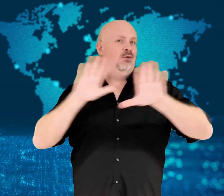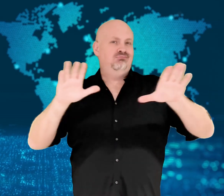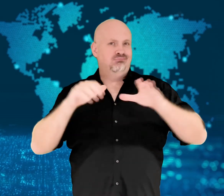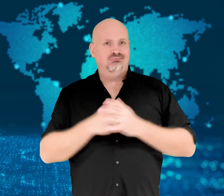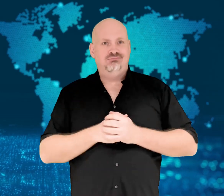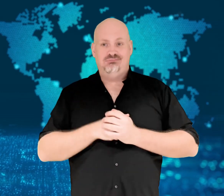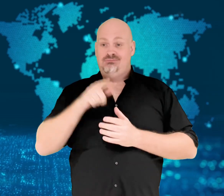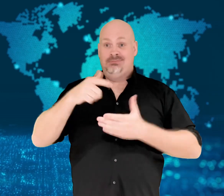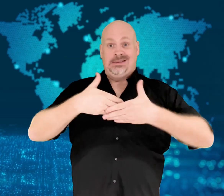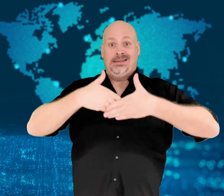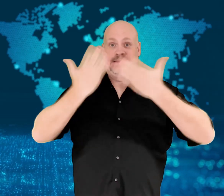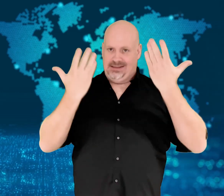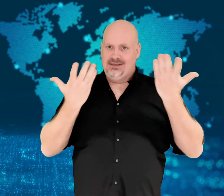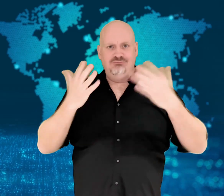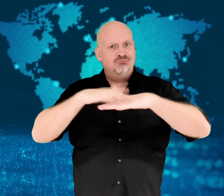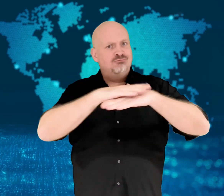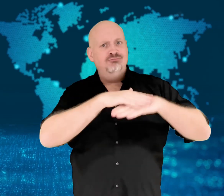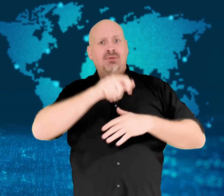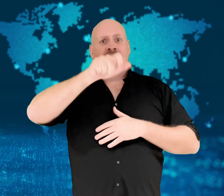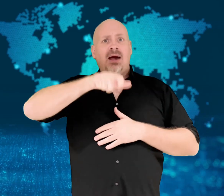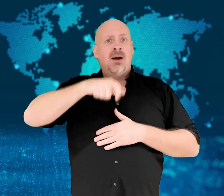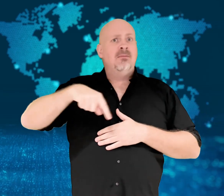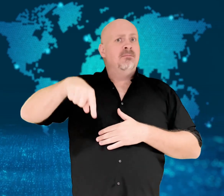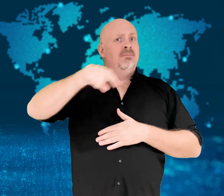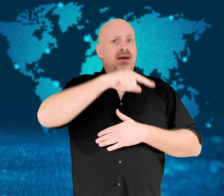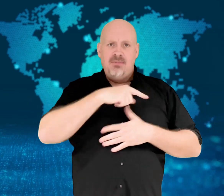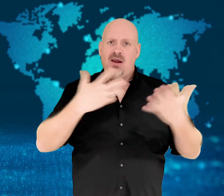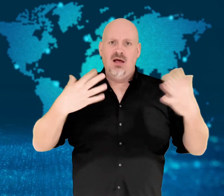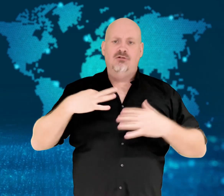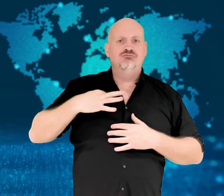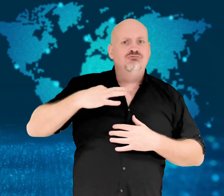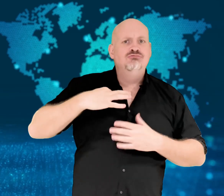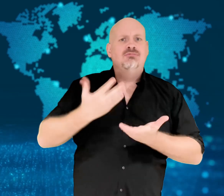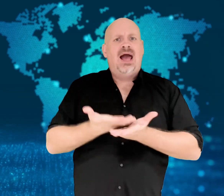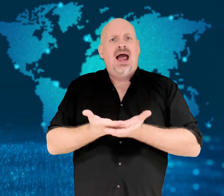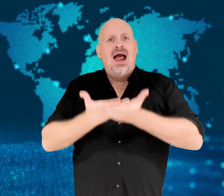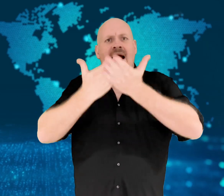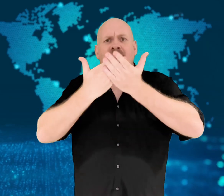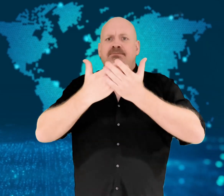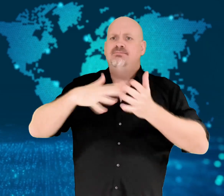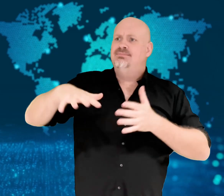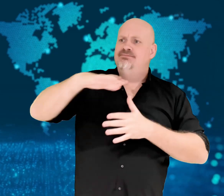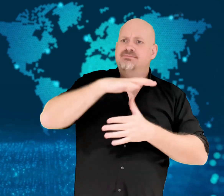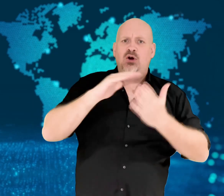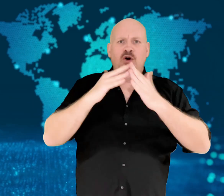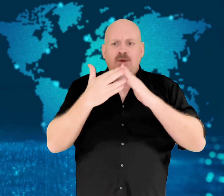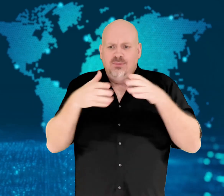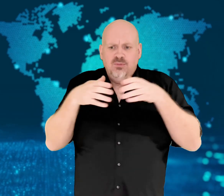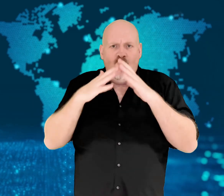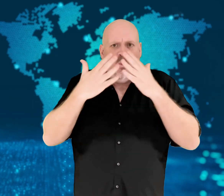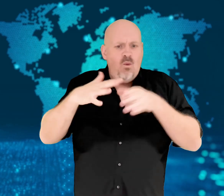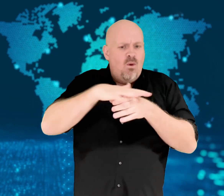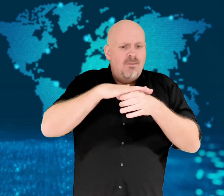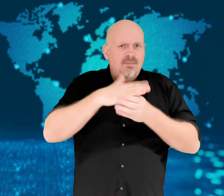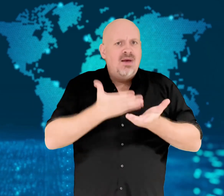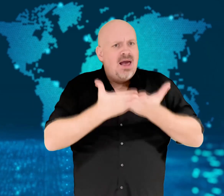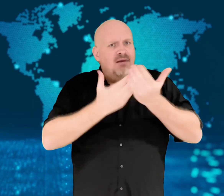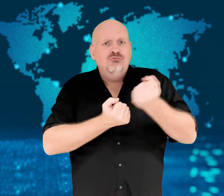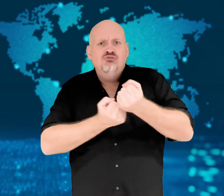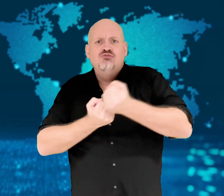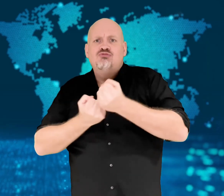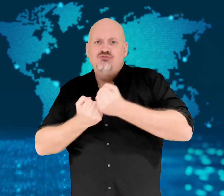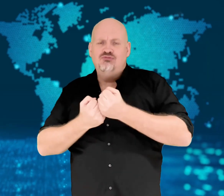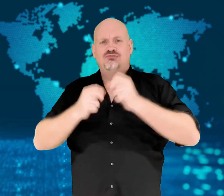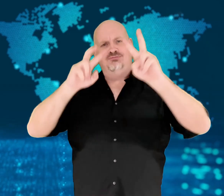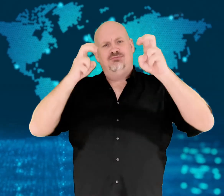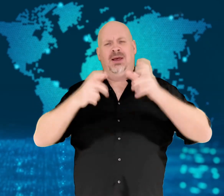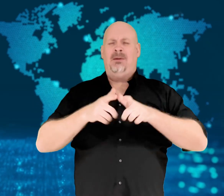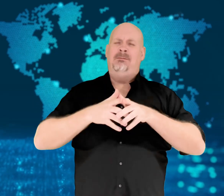On that day, people are encouraged to volunteer in their communities.